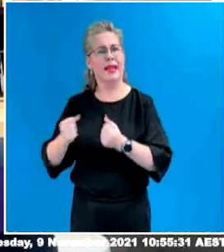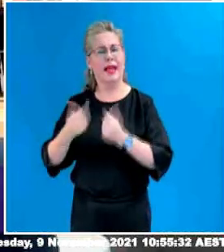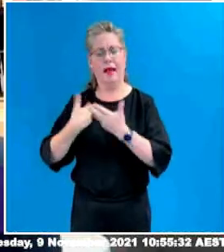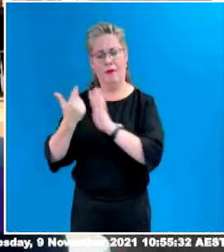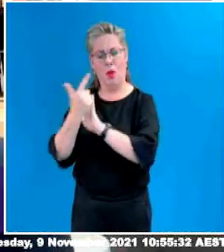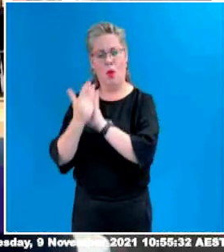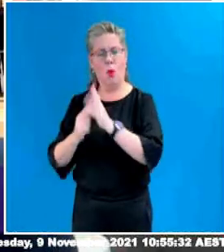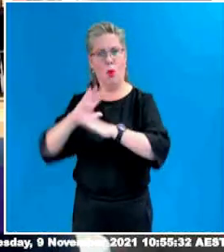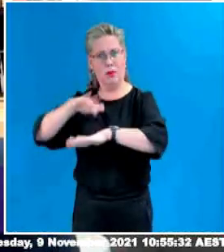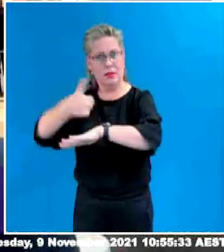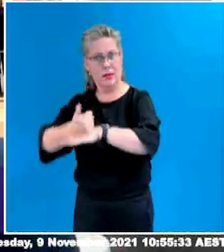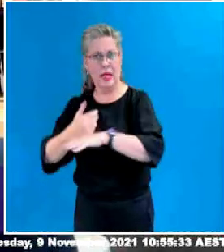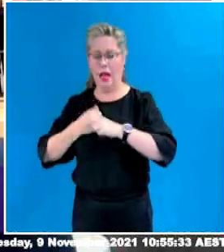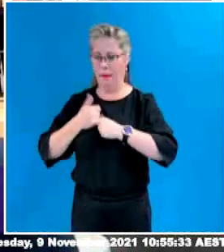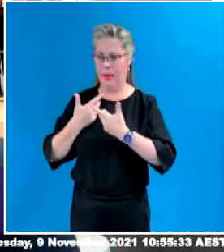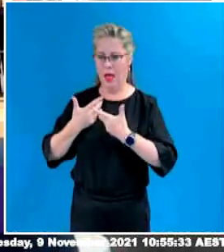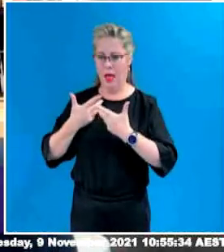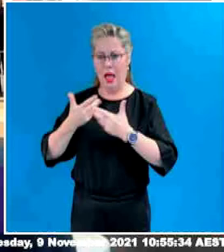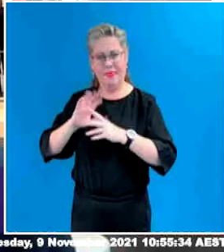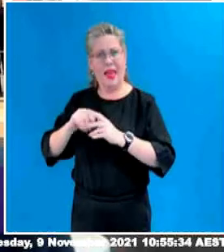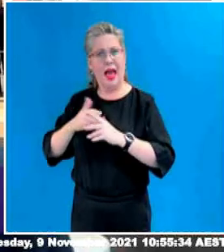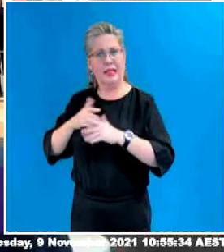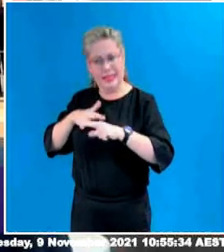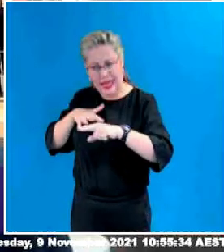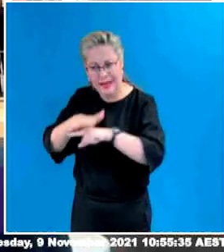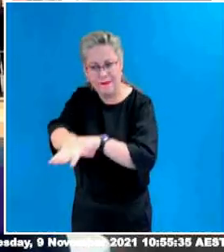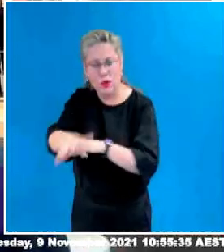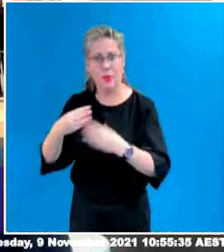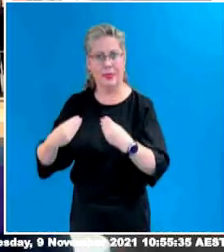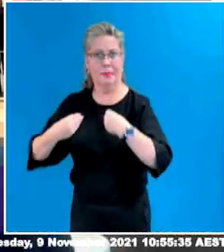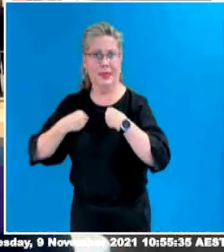Within the discourse, particularly in the last 20 to 30 years, there is a much